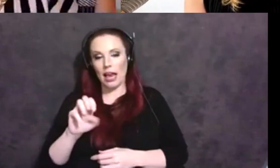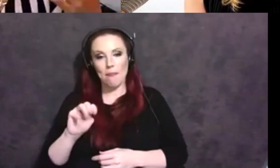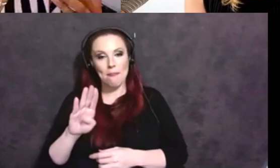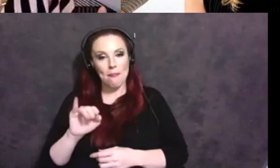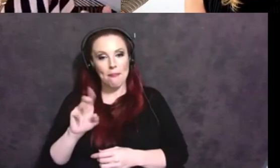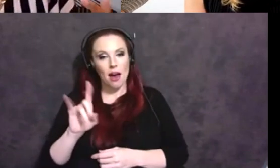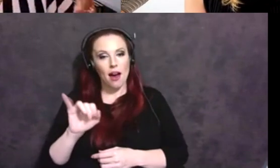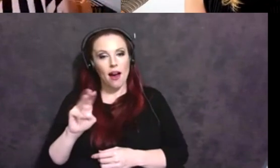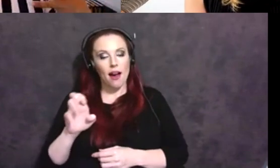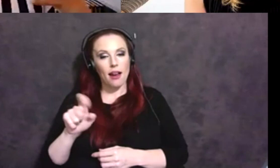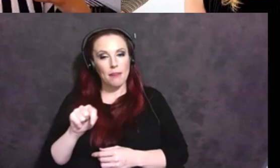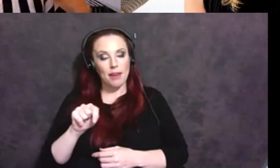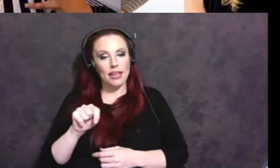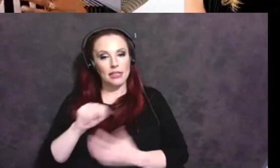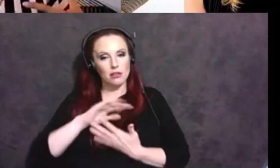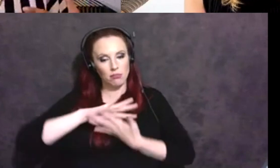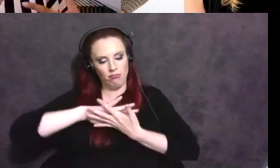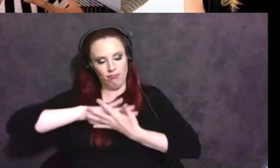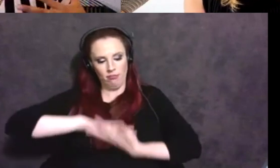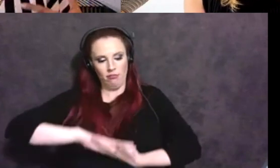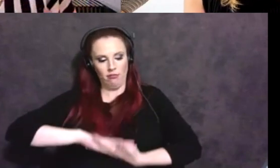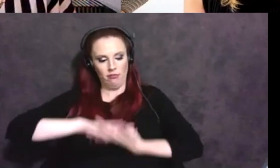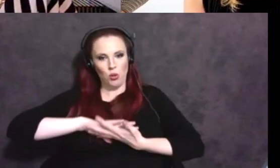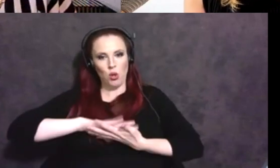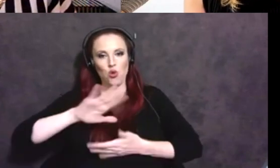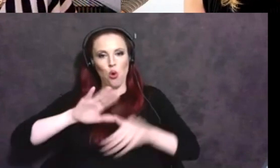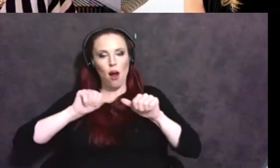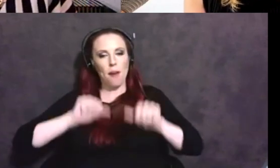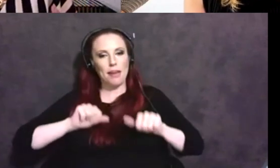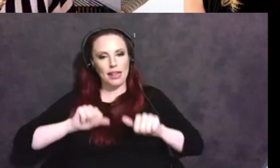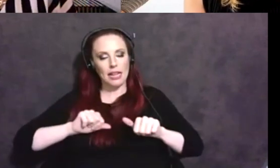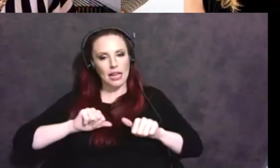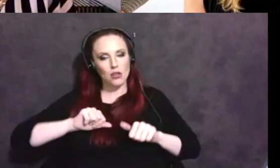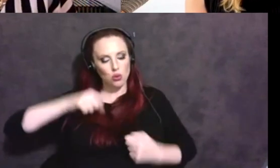healthier lives and helps us to be more effective as leaders and inclusive leaders. When we